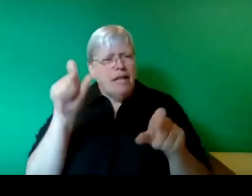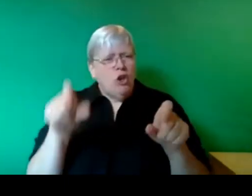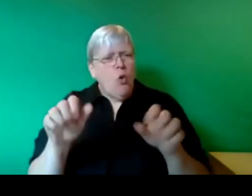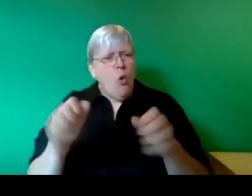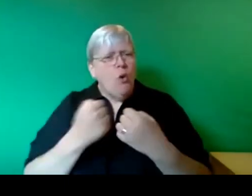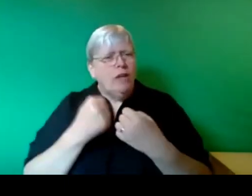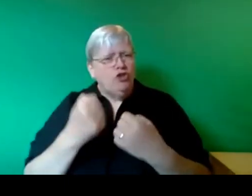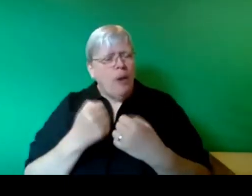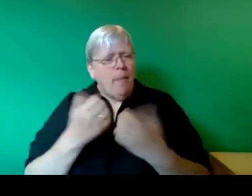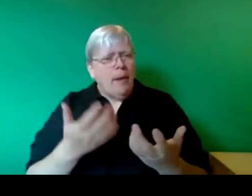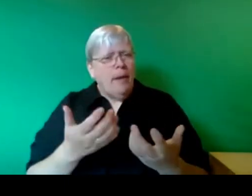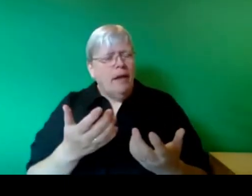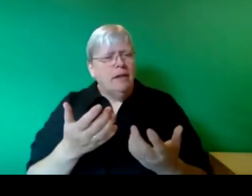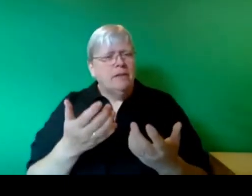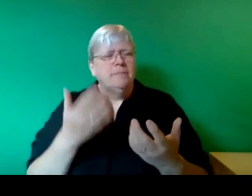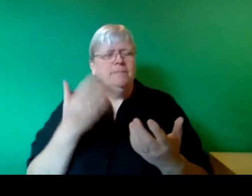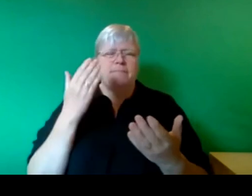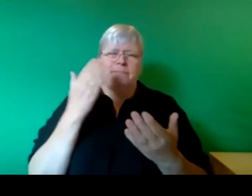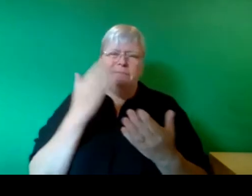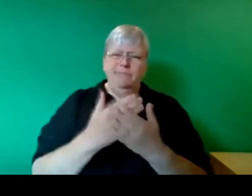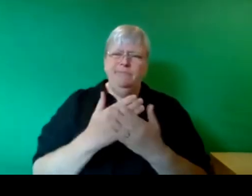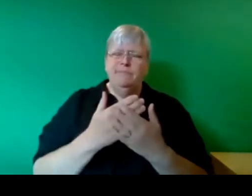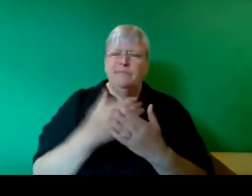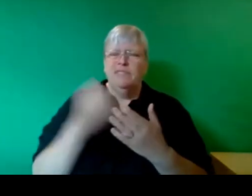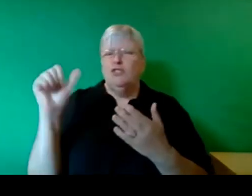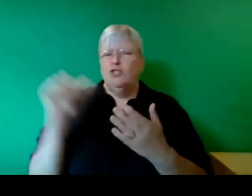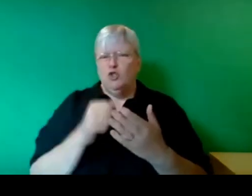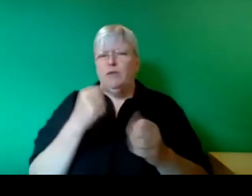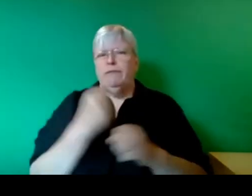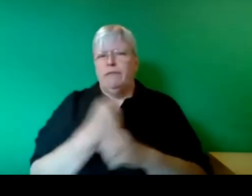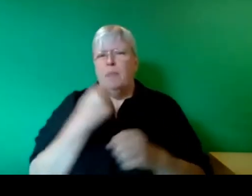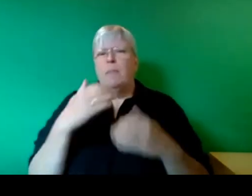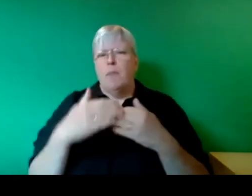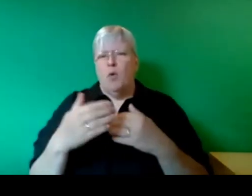in Scotland, I think we probably could have gone further and made stronger recommendations. I also